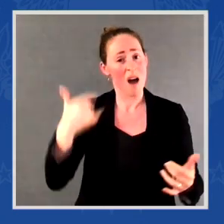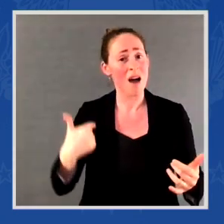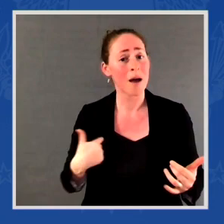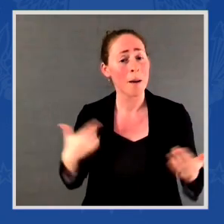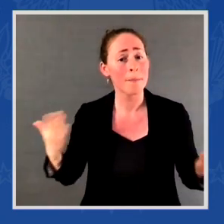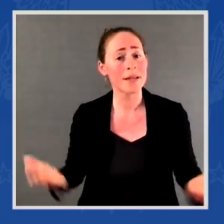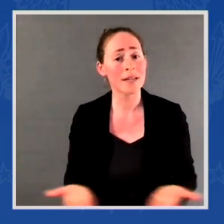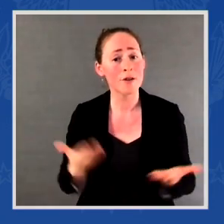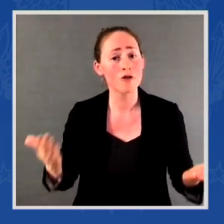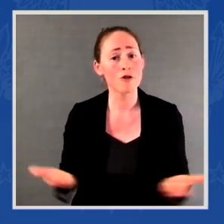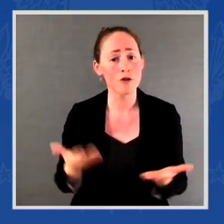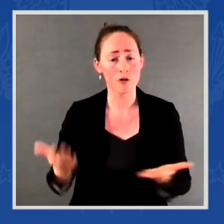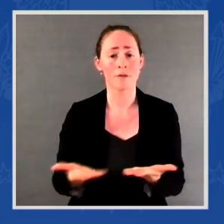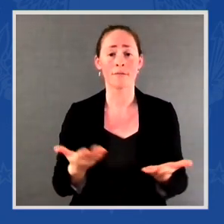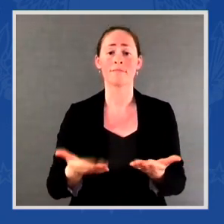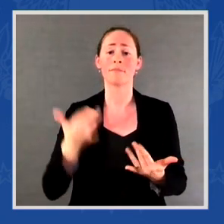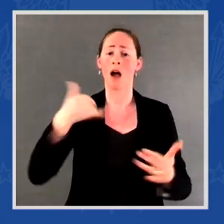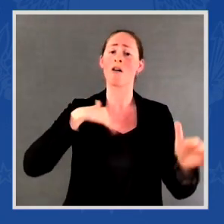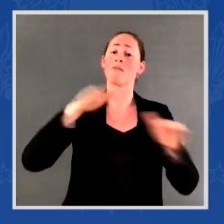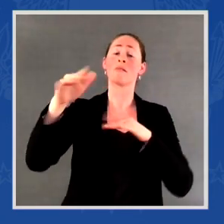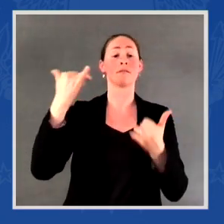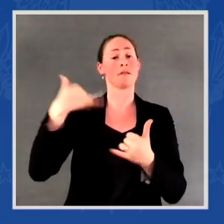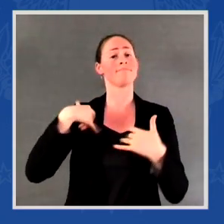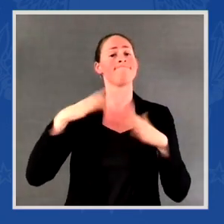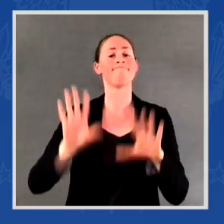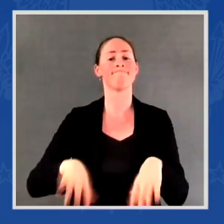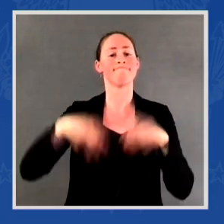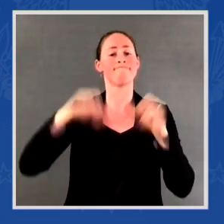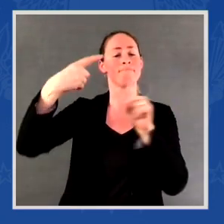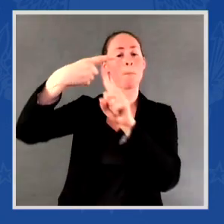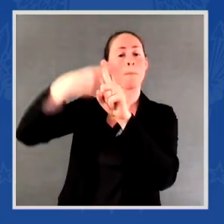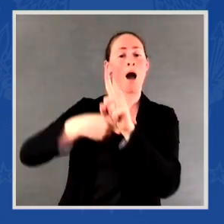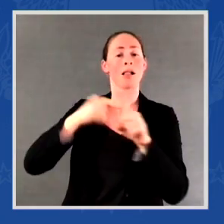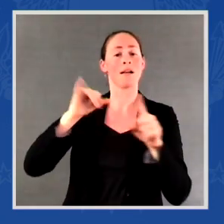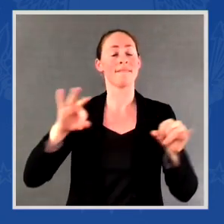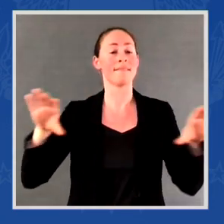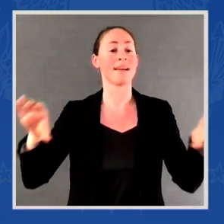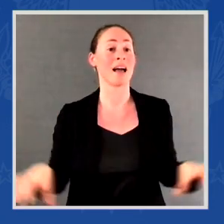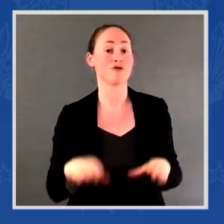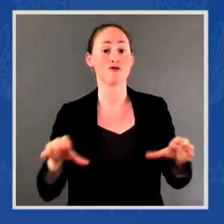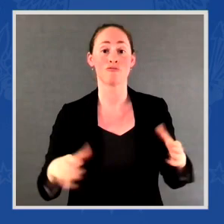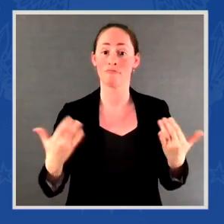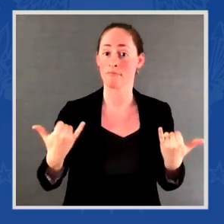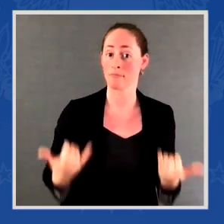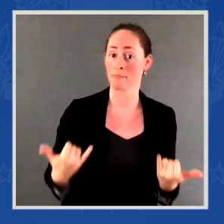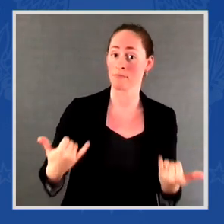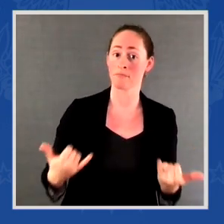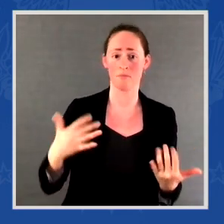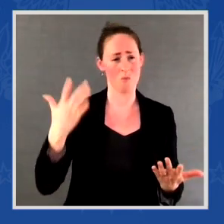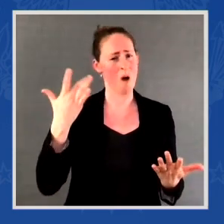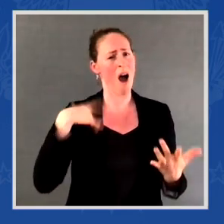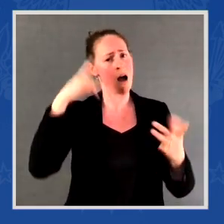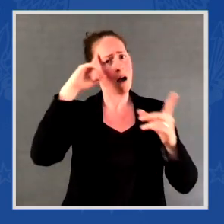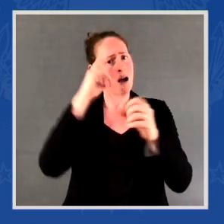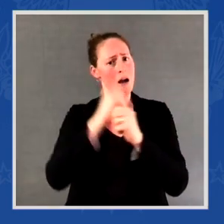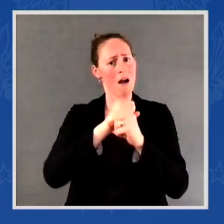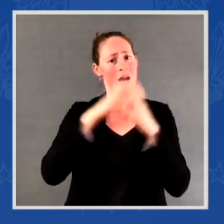to get folks vaccinated so we can all enjoy a Fourth of July with our independence from the virus --